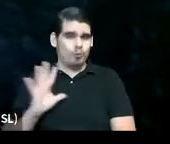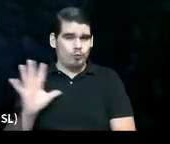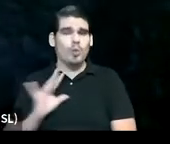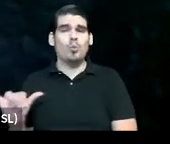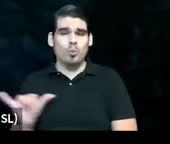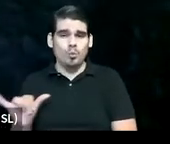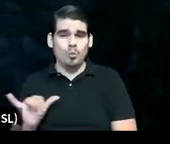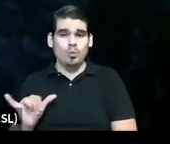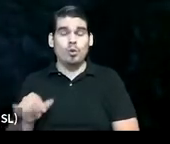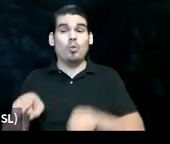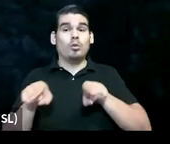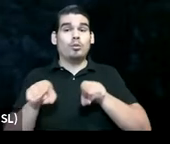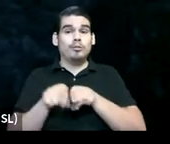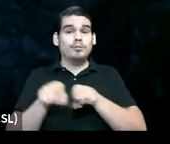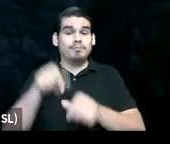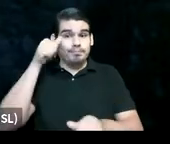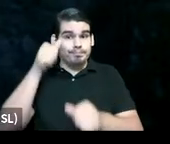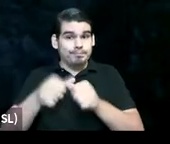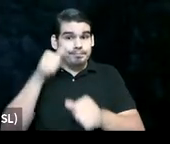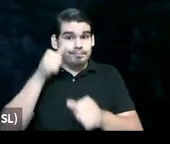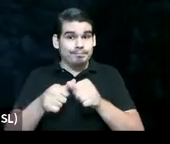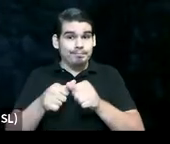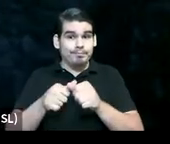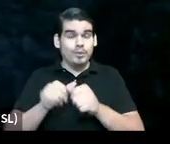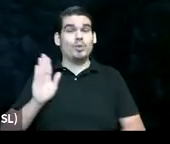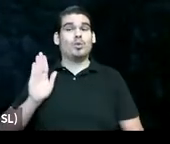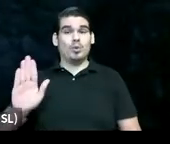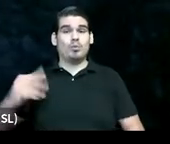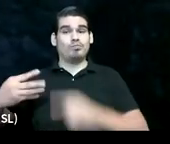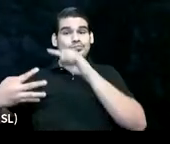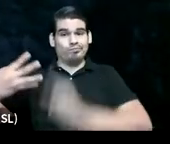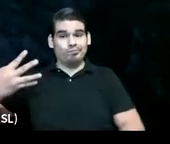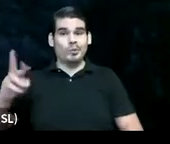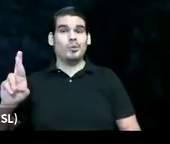that it's something realistic that we can do. Obviously if you're asking for, like,